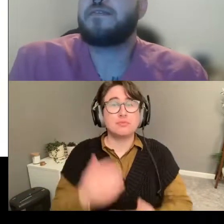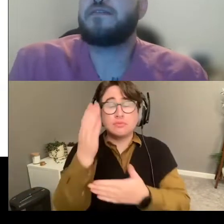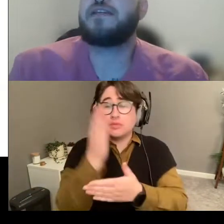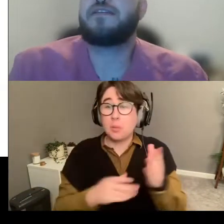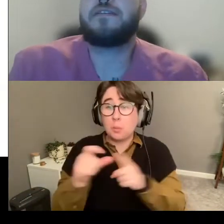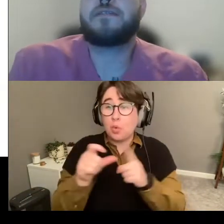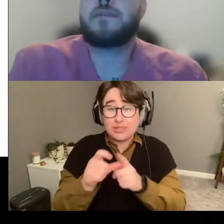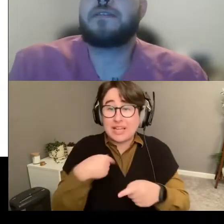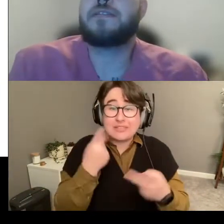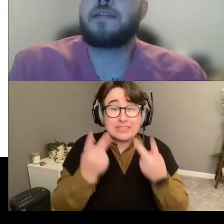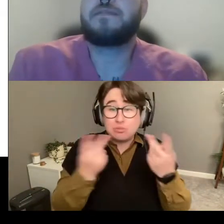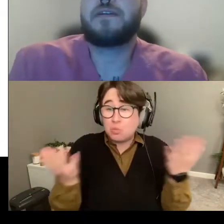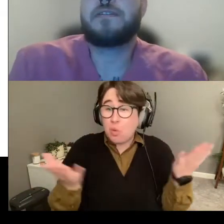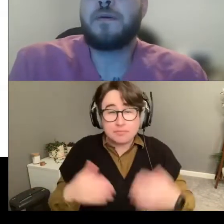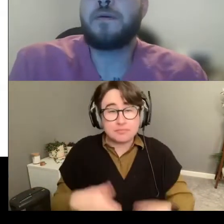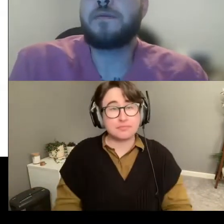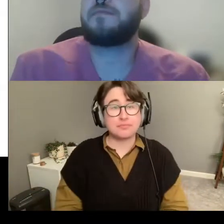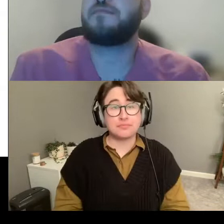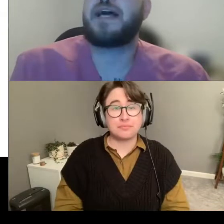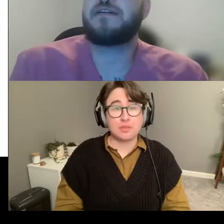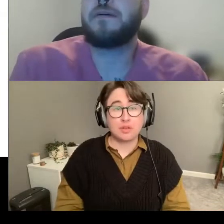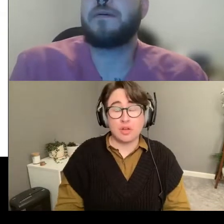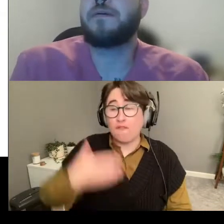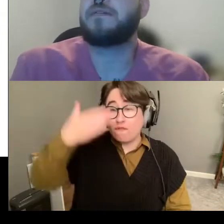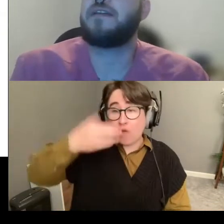So they could use words like front hole, back hole,